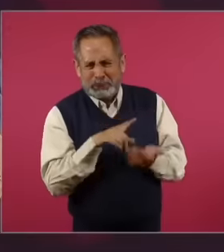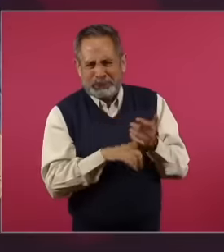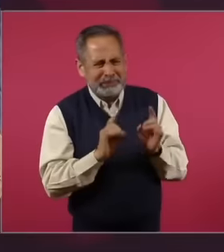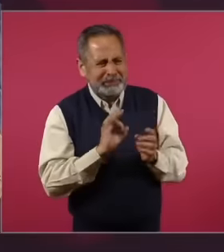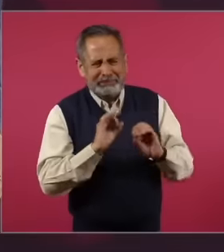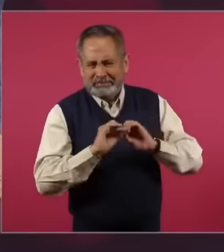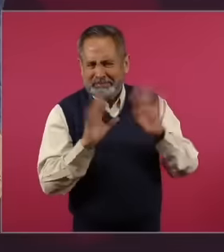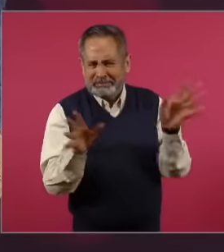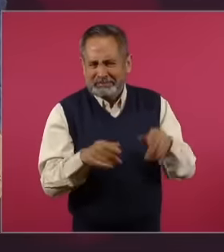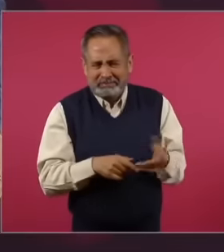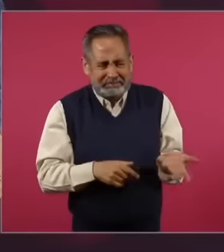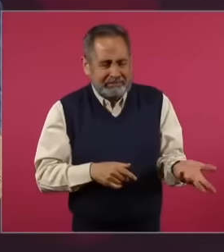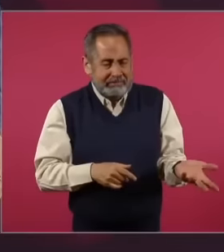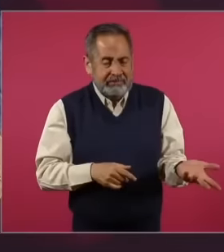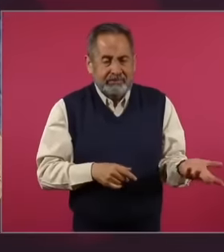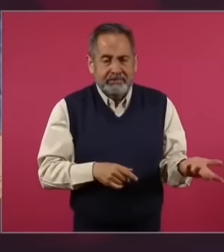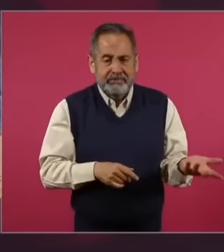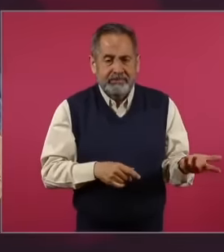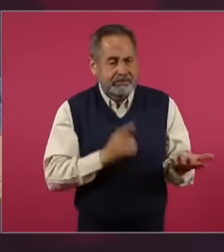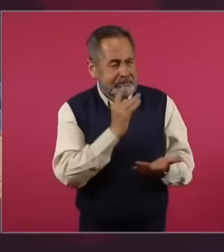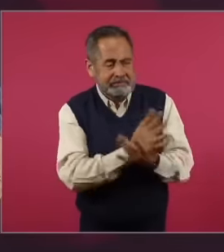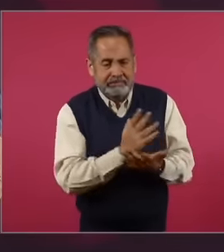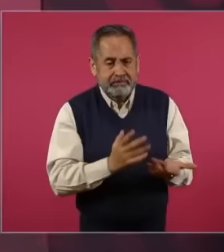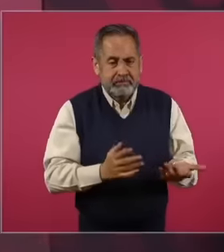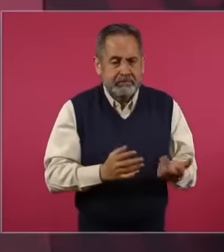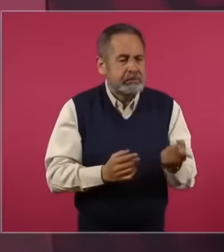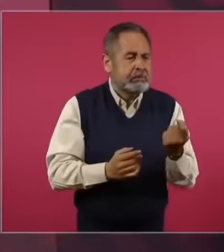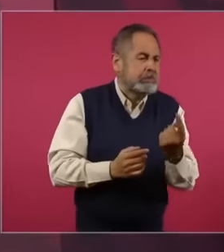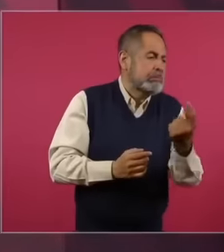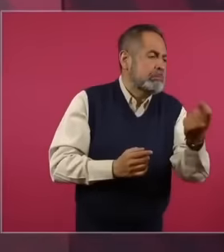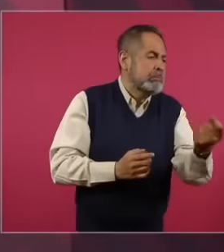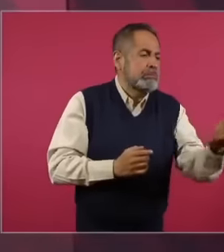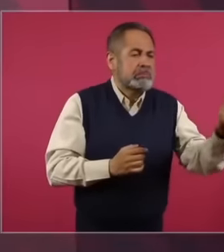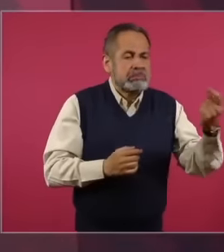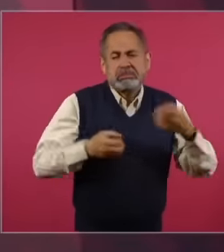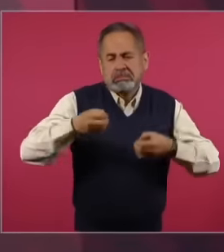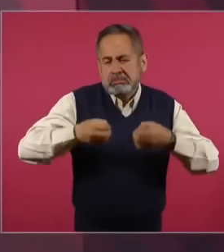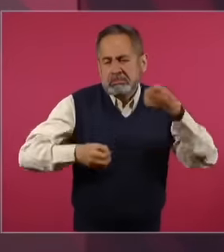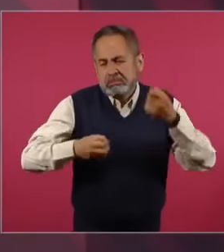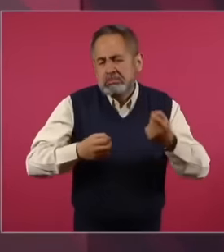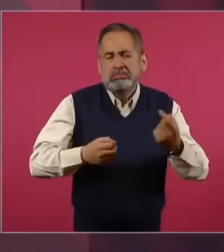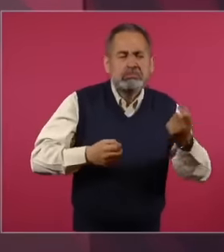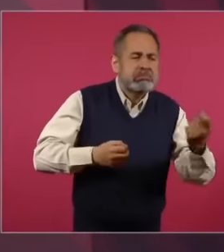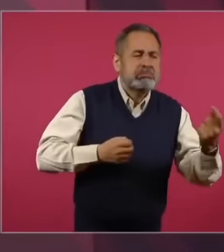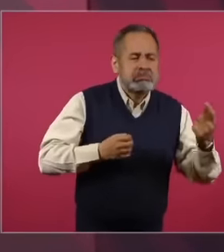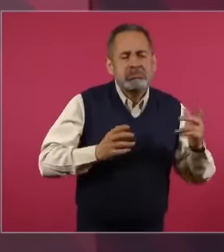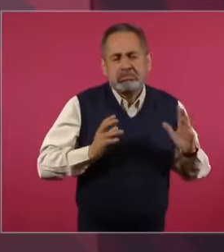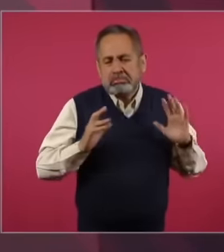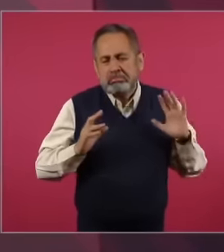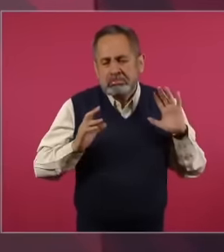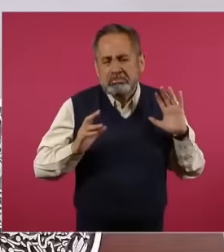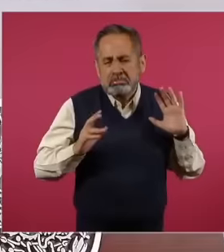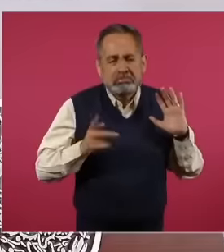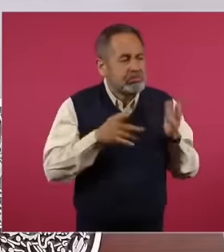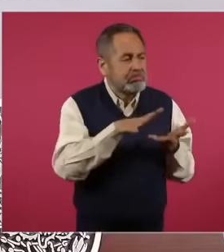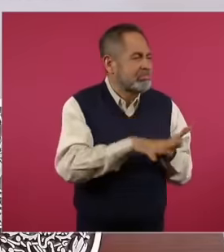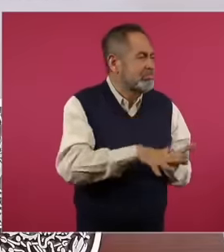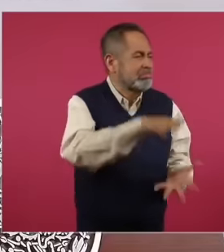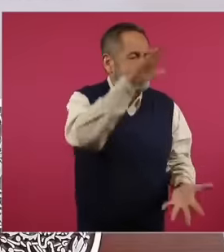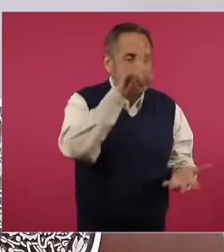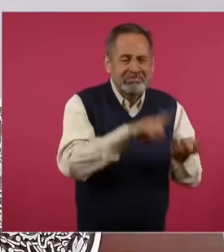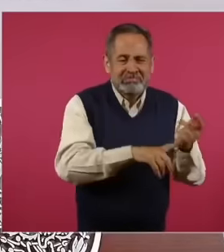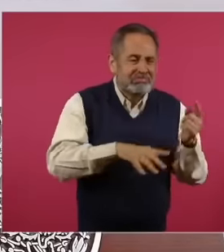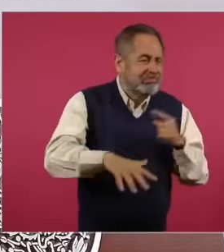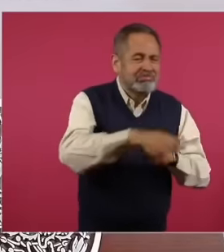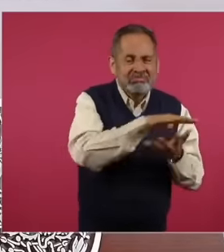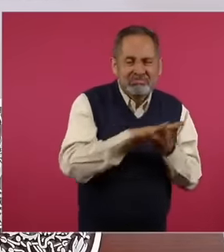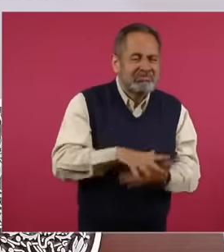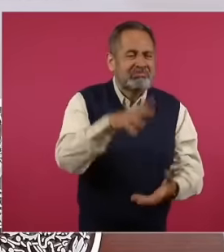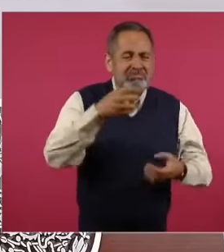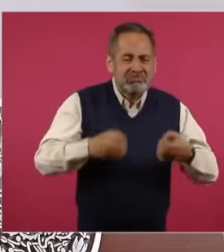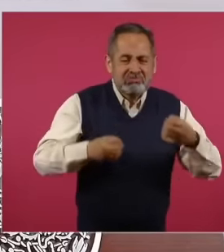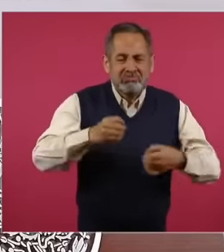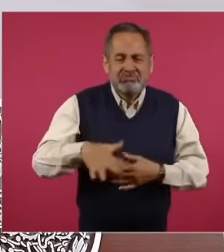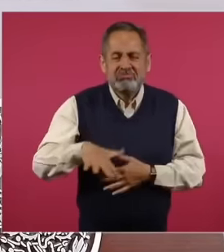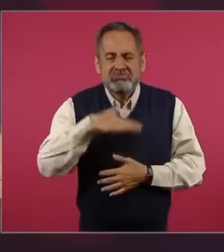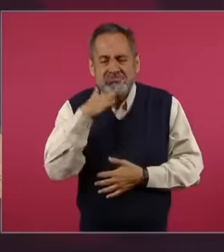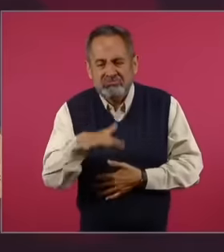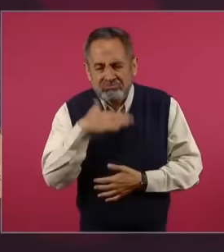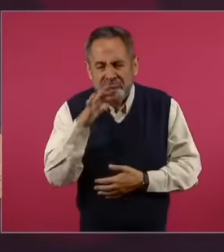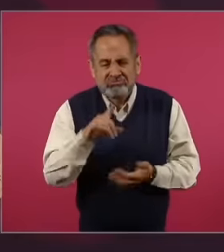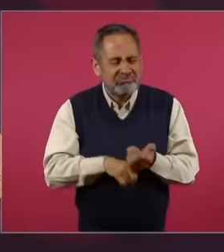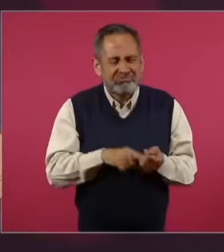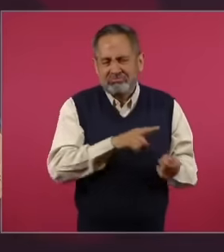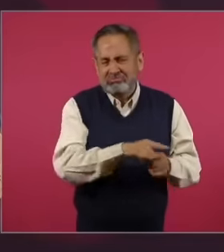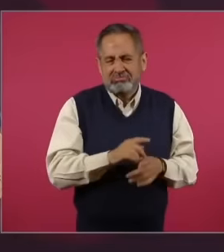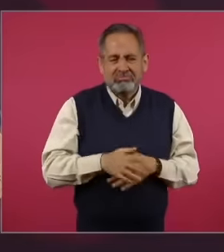exceptions, corrupt judges, magistrates,